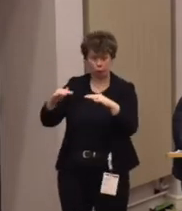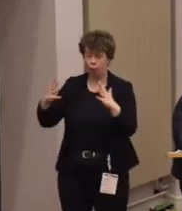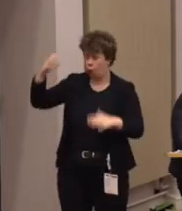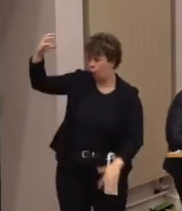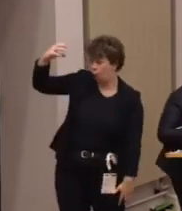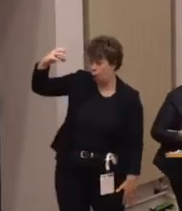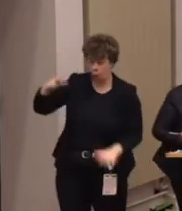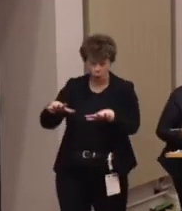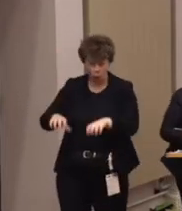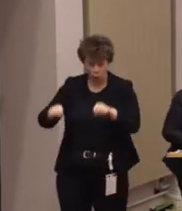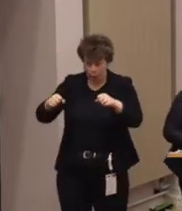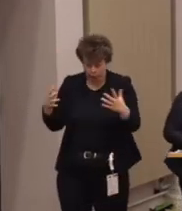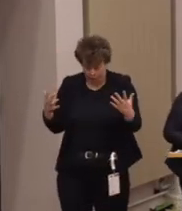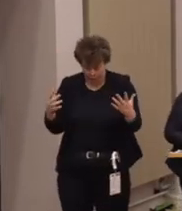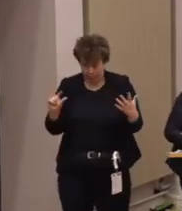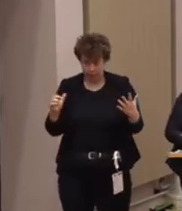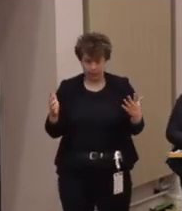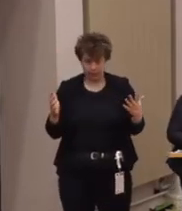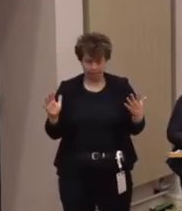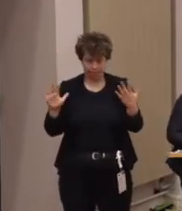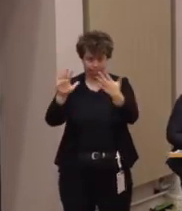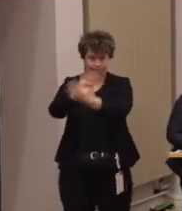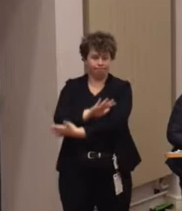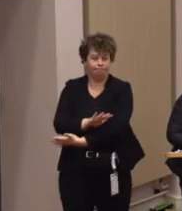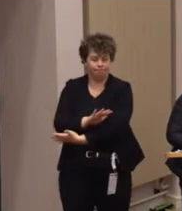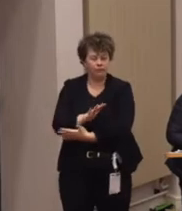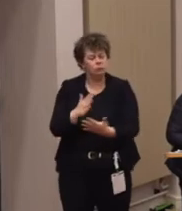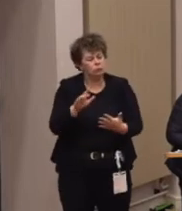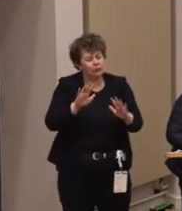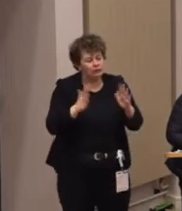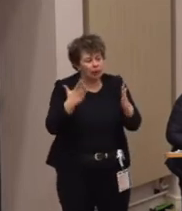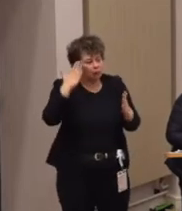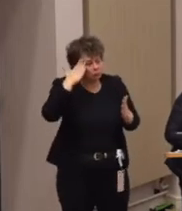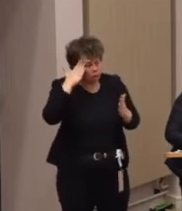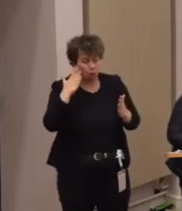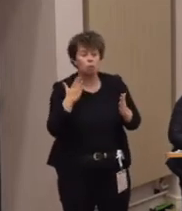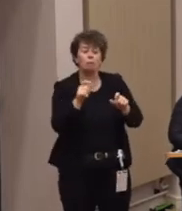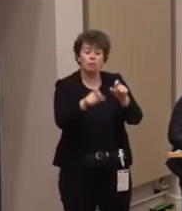is always a blanket approach to address the needs and priorities of the marginalised groups